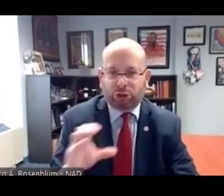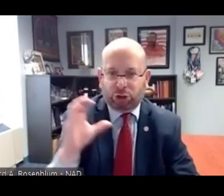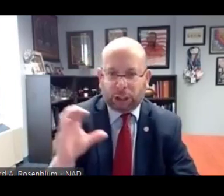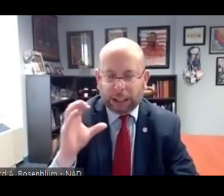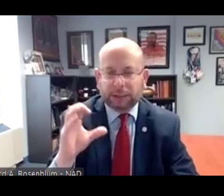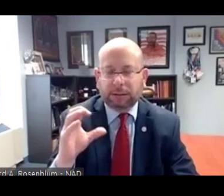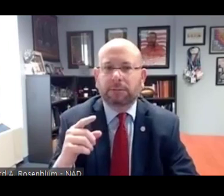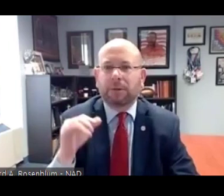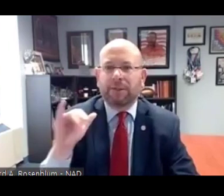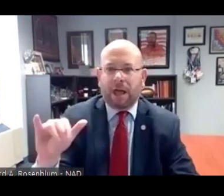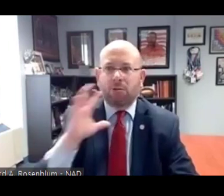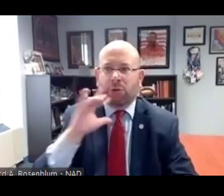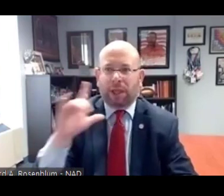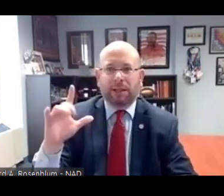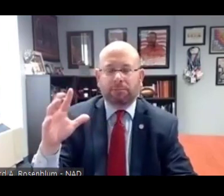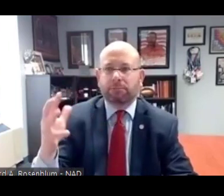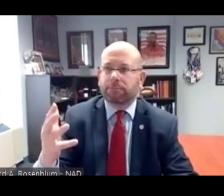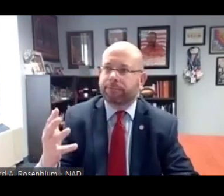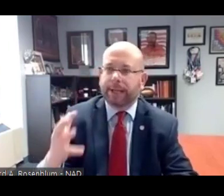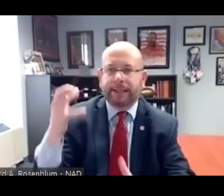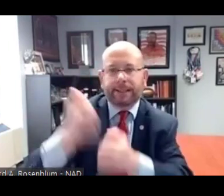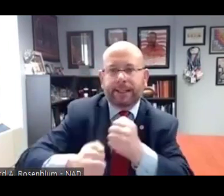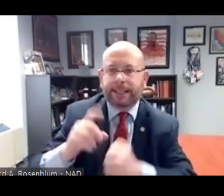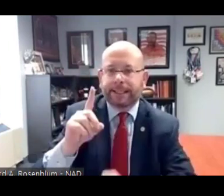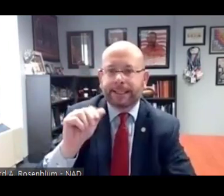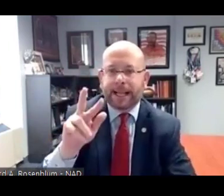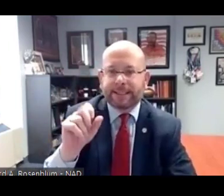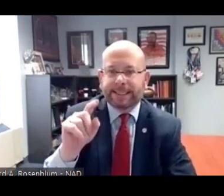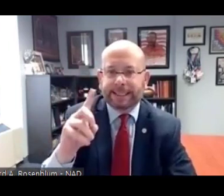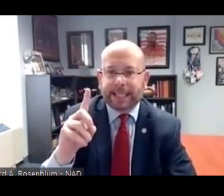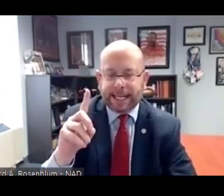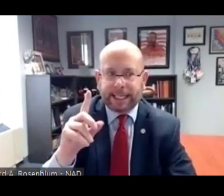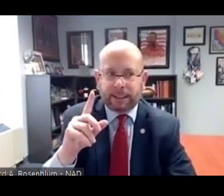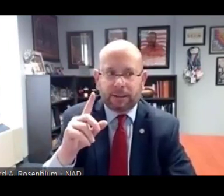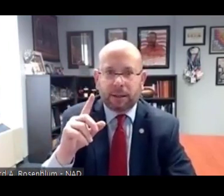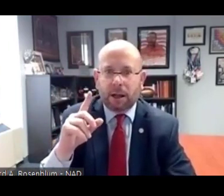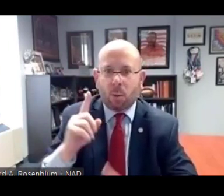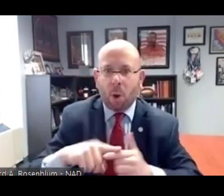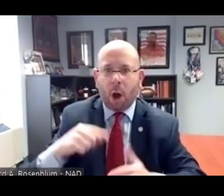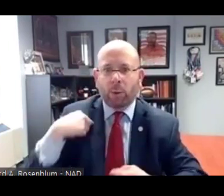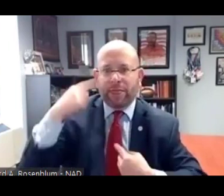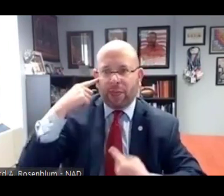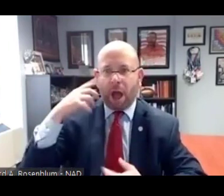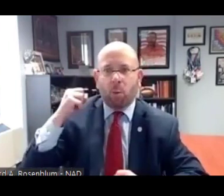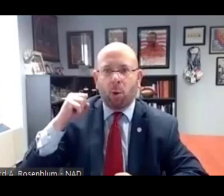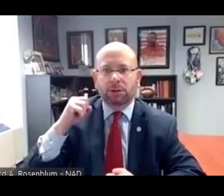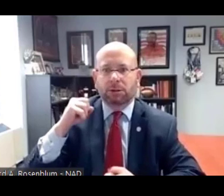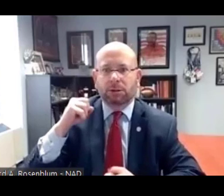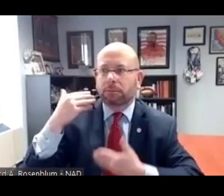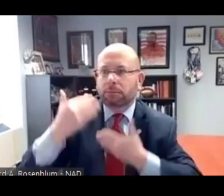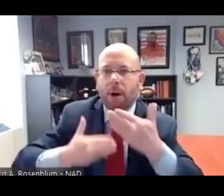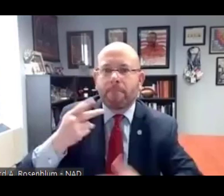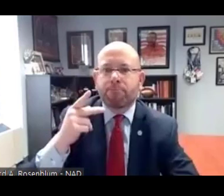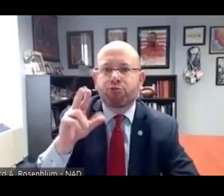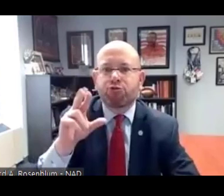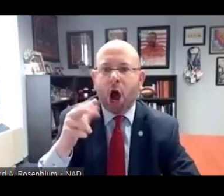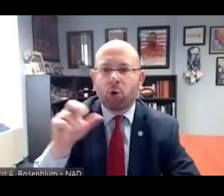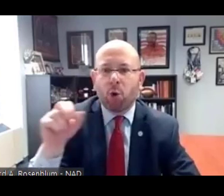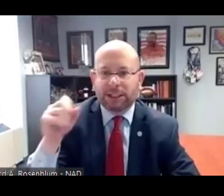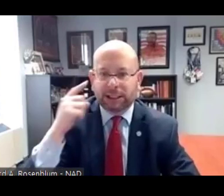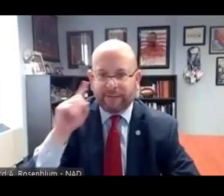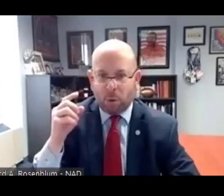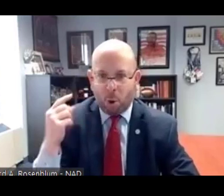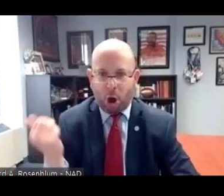with respect to the recent decision on the part of the 11th Circuit that has